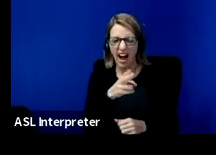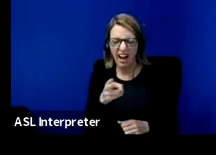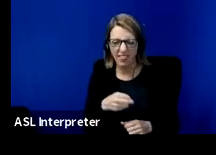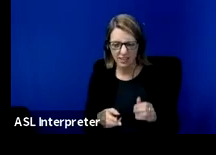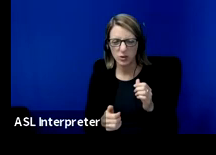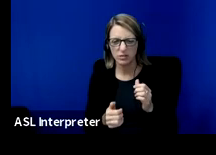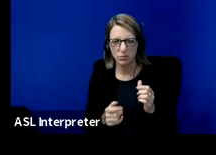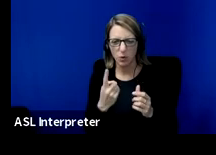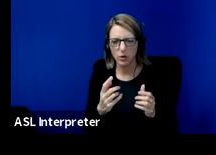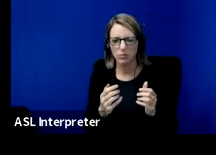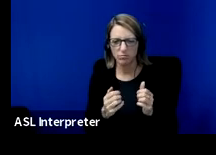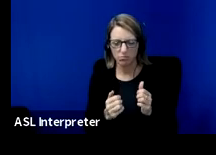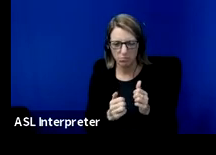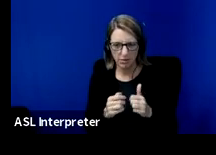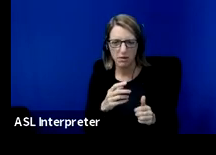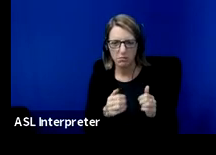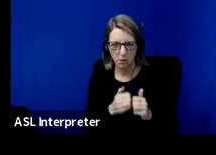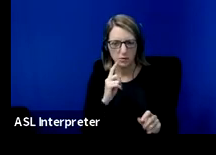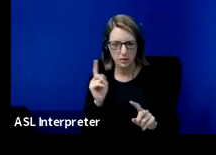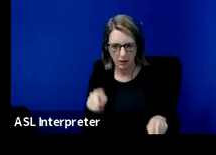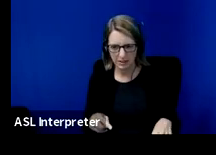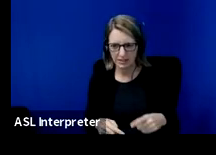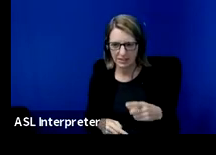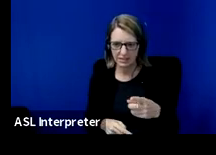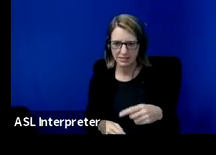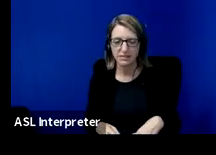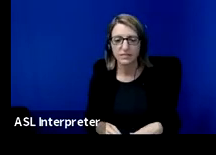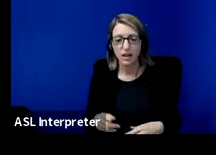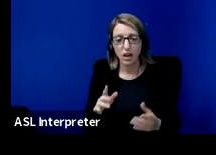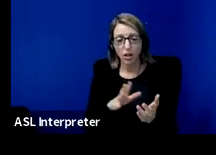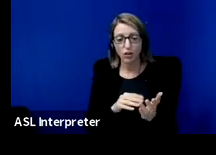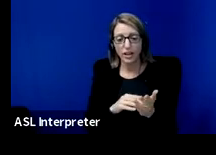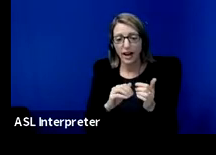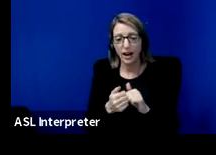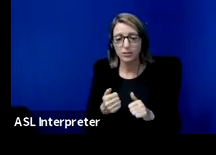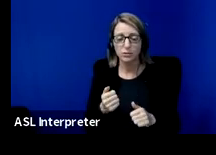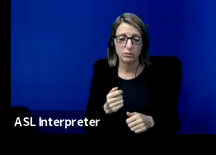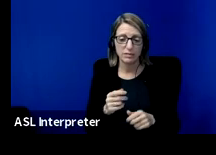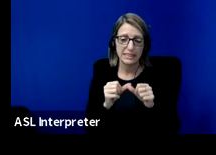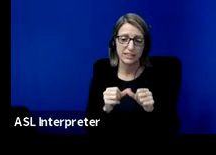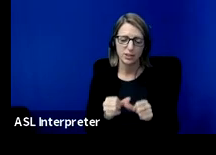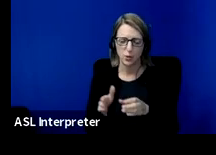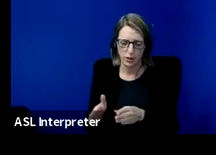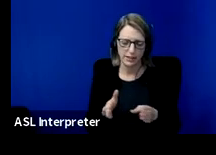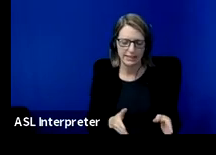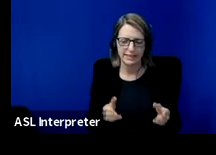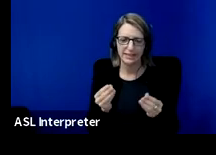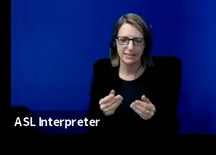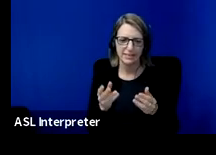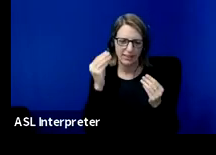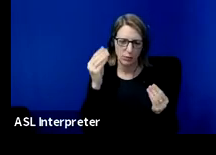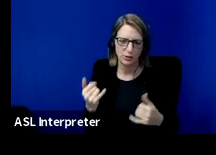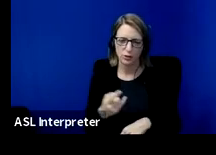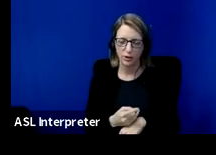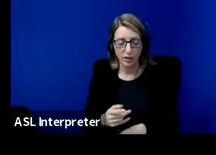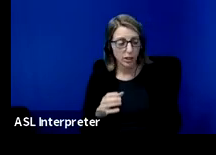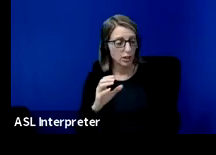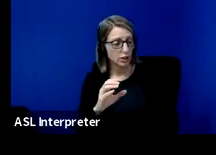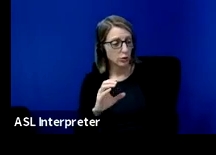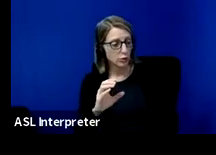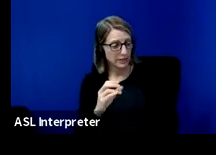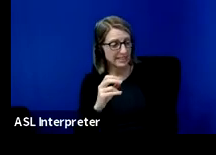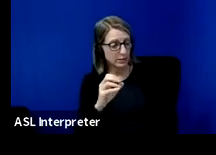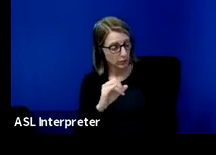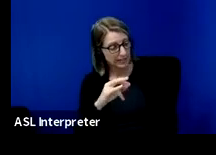ESD 113 - Andrew Hickman: And so overall, we're looking forward to learning how to keep organizing our materials today and Christina. I think that will help when we're working in our learning management system.